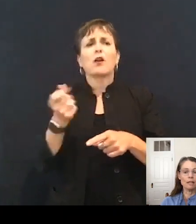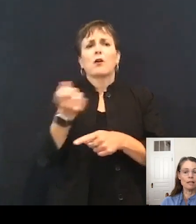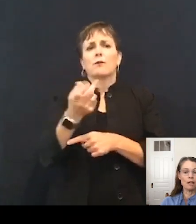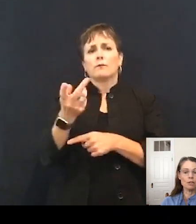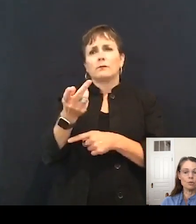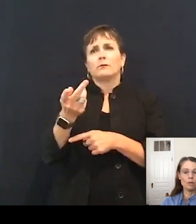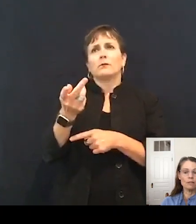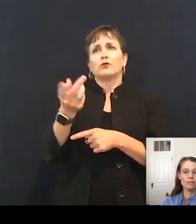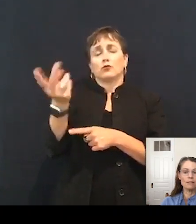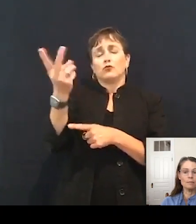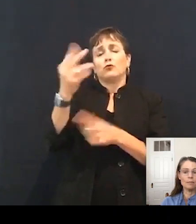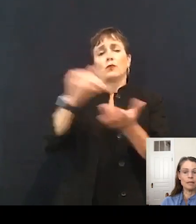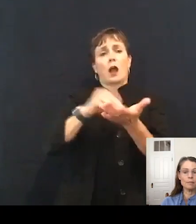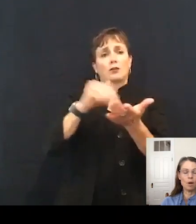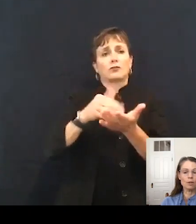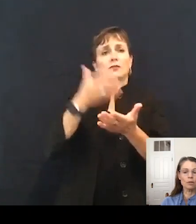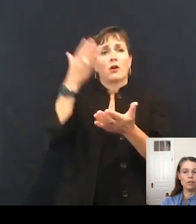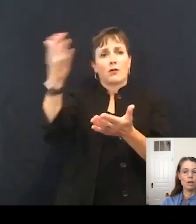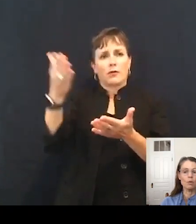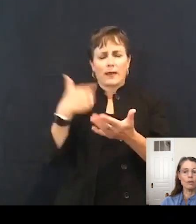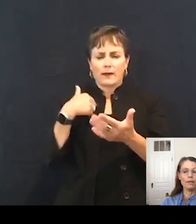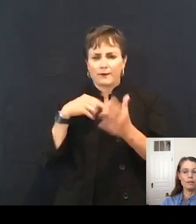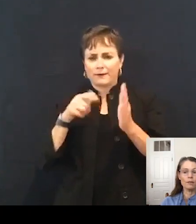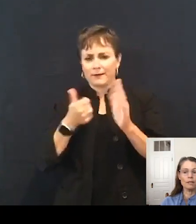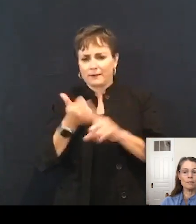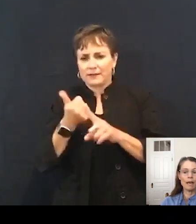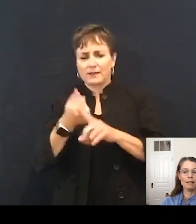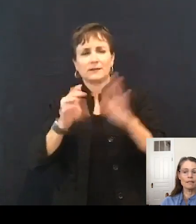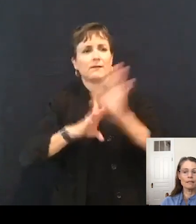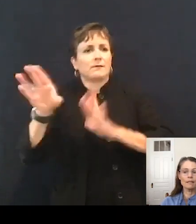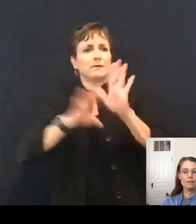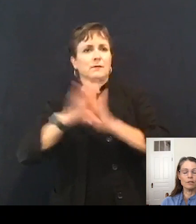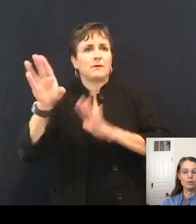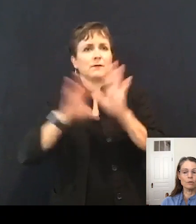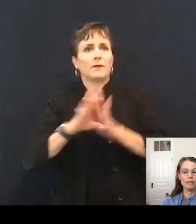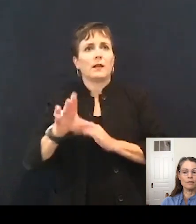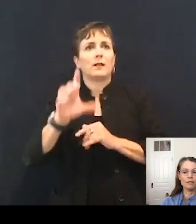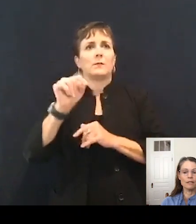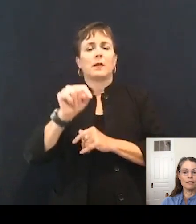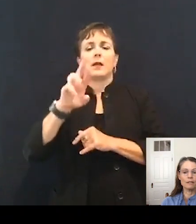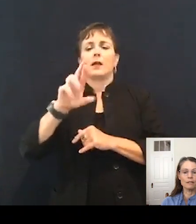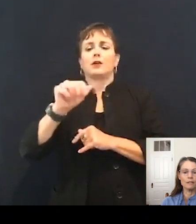USH1C pig model with hearing, balance, and visual deficits.